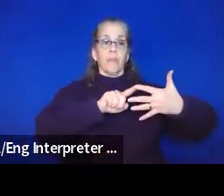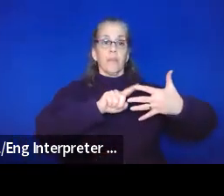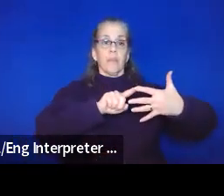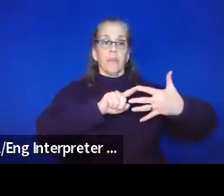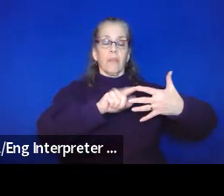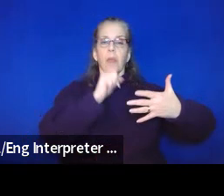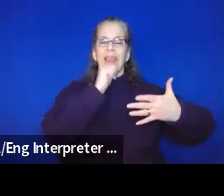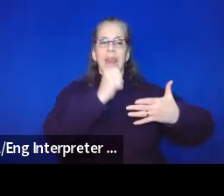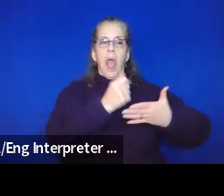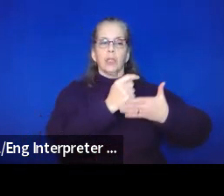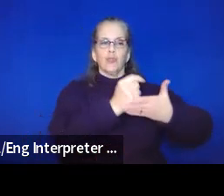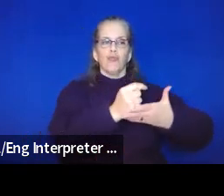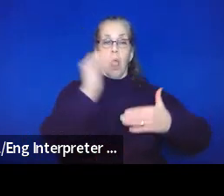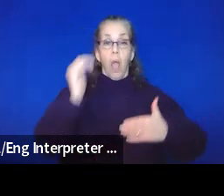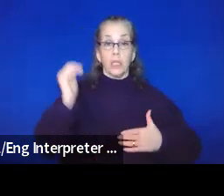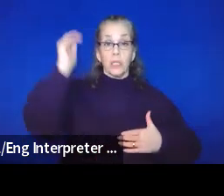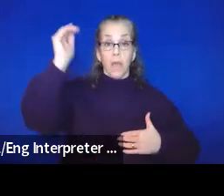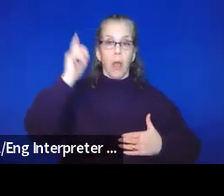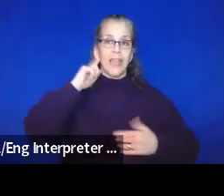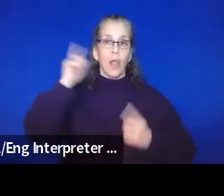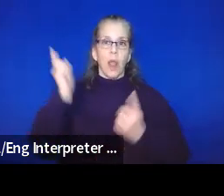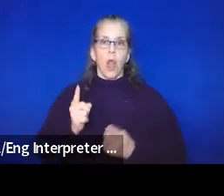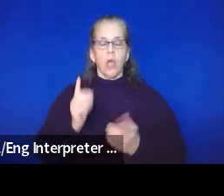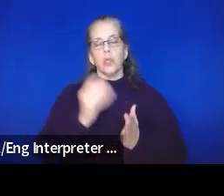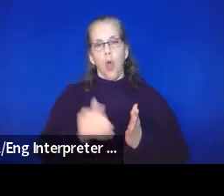onset hearing loss. Frequently people come to me and they have been without hearing for